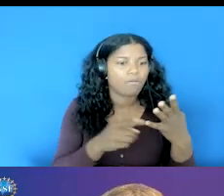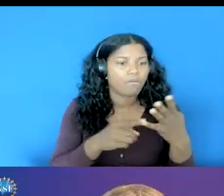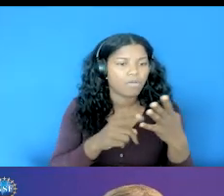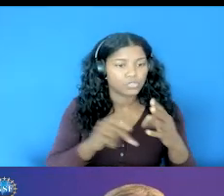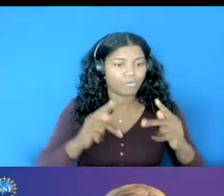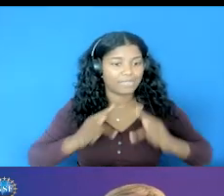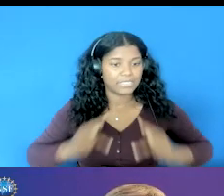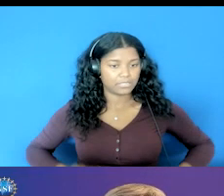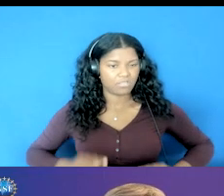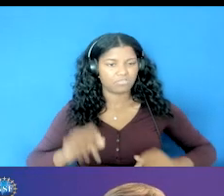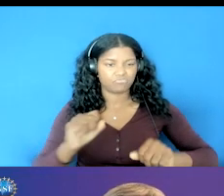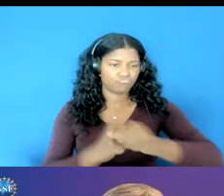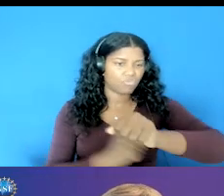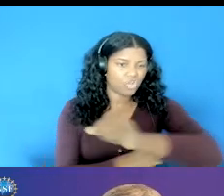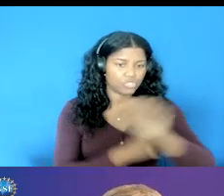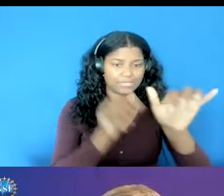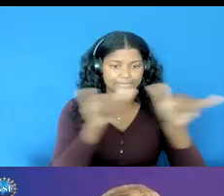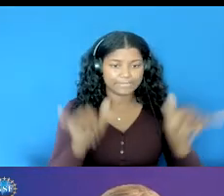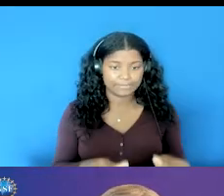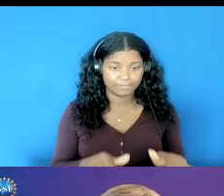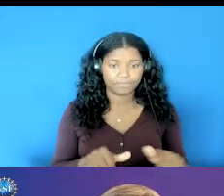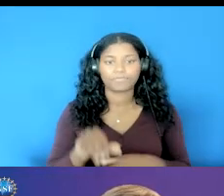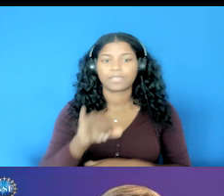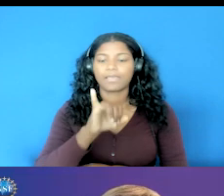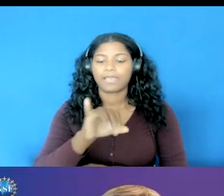IOS also has a variety of special programs.